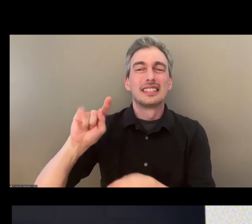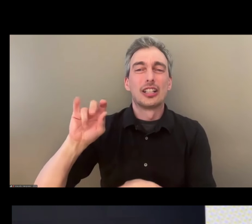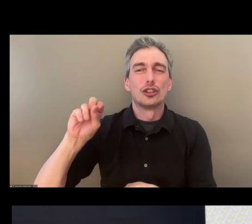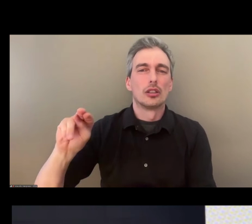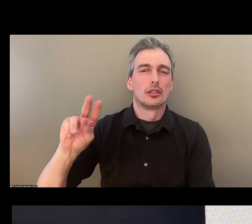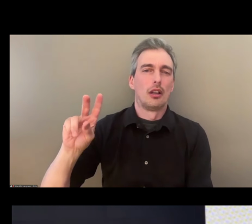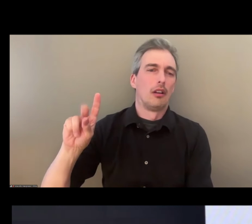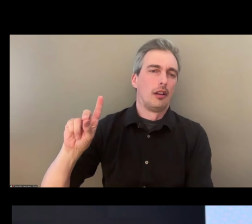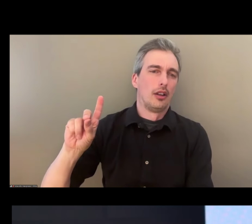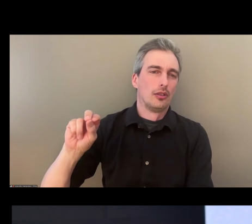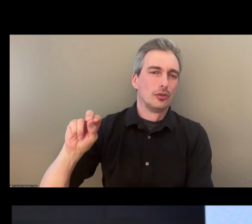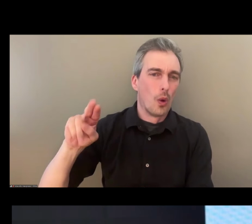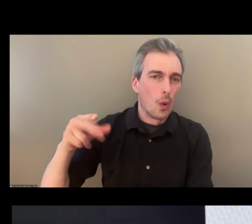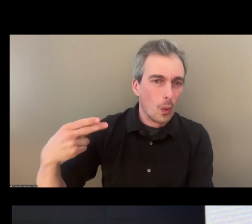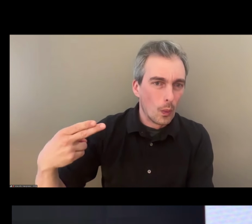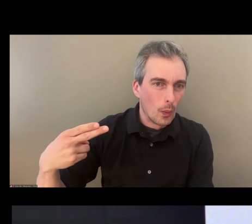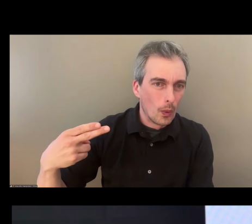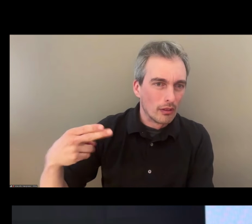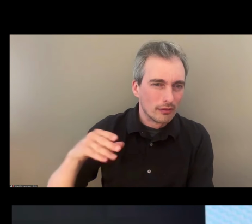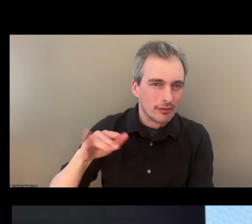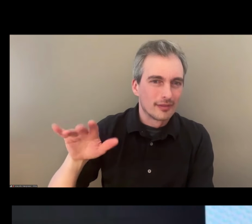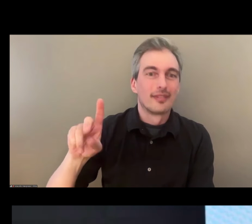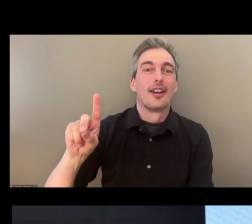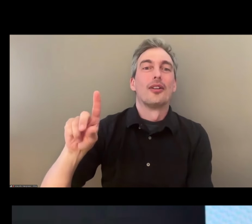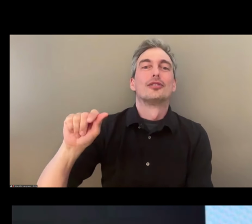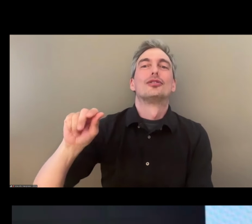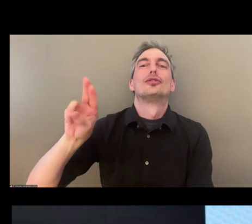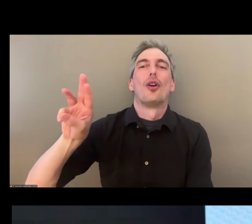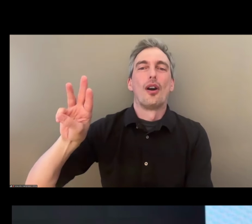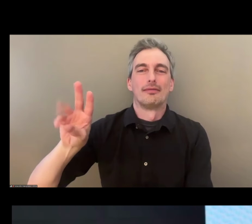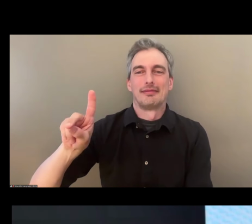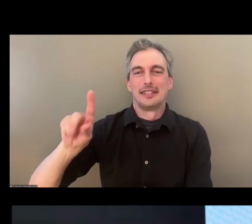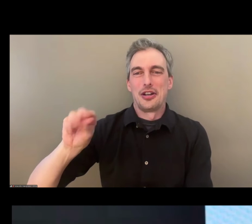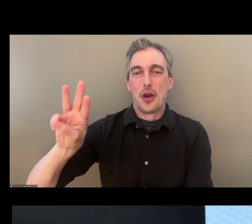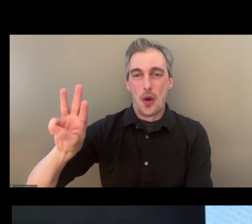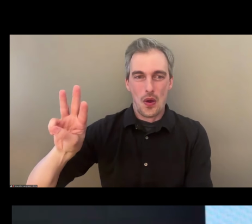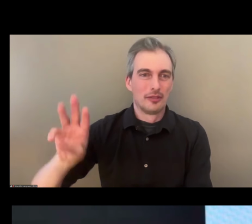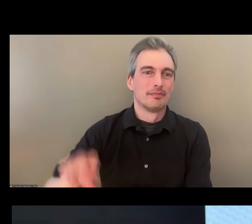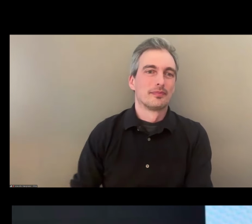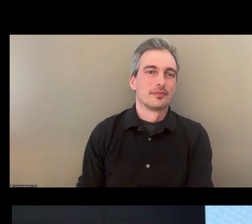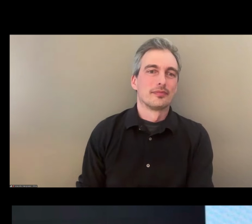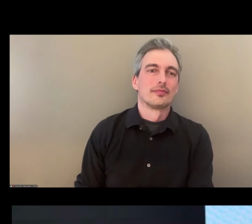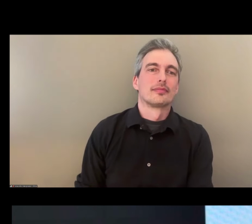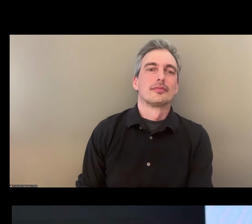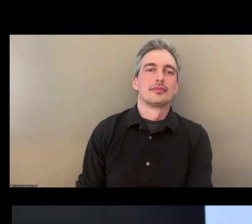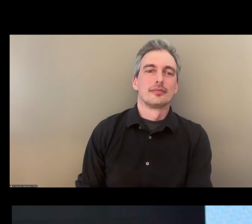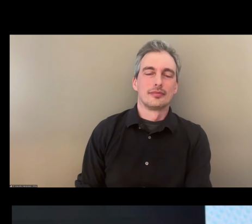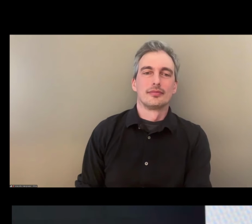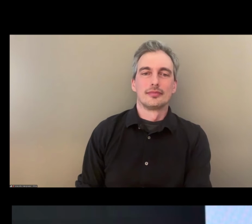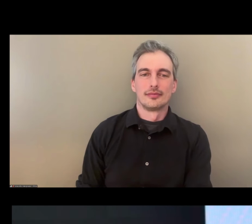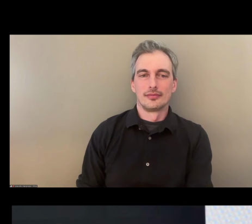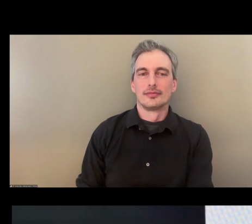In editing, you try to make multiple audio tracks sound good as a whole.